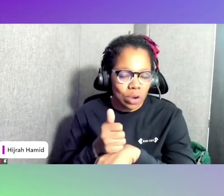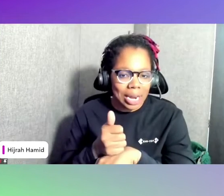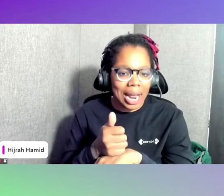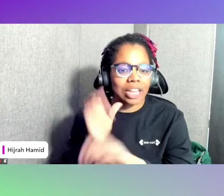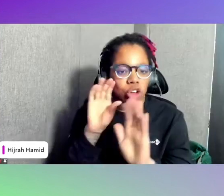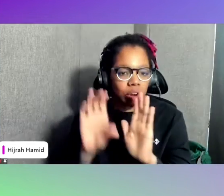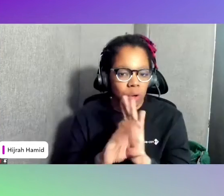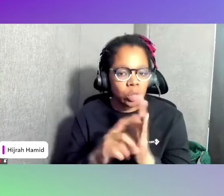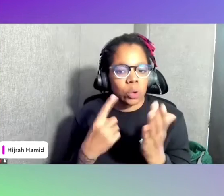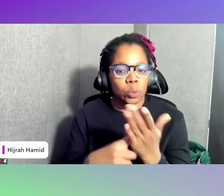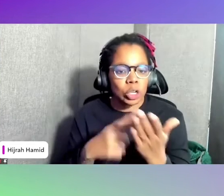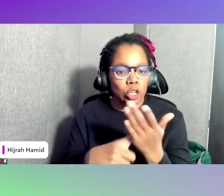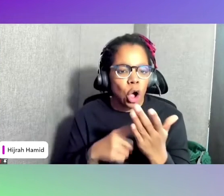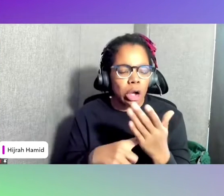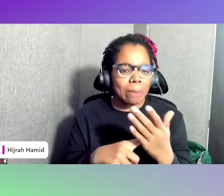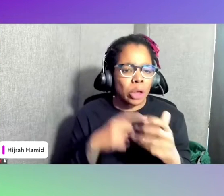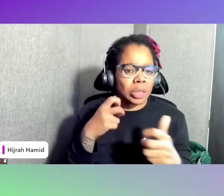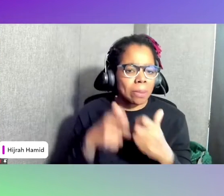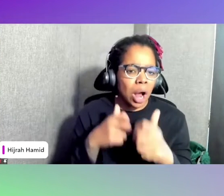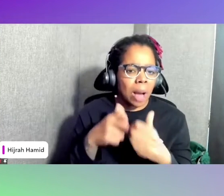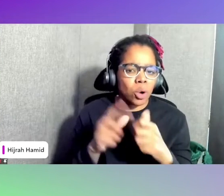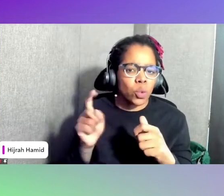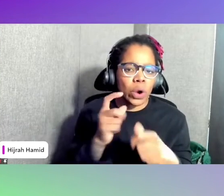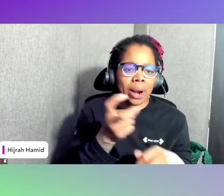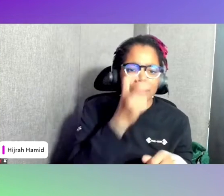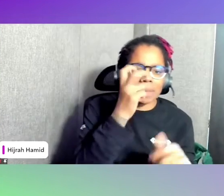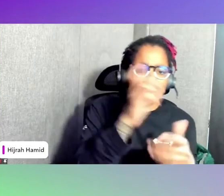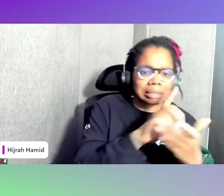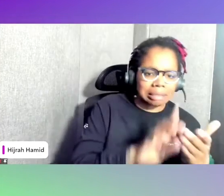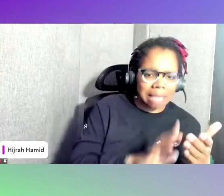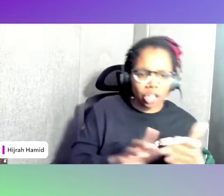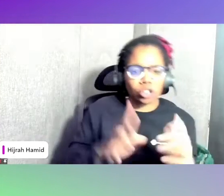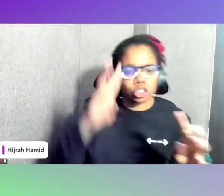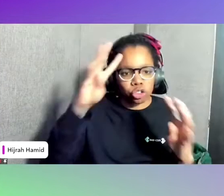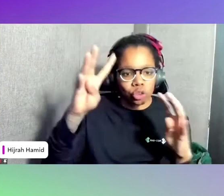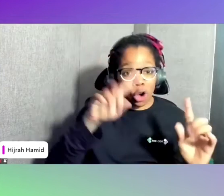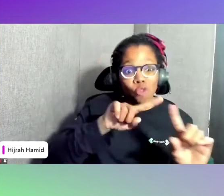[Marco Salsiccia] Hi everyone. Chris is Marco. For all this discussion on how